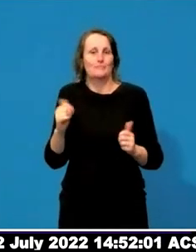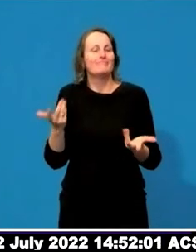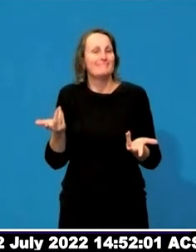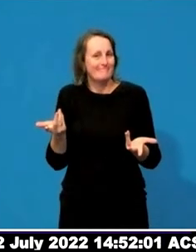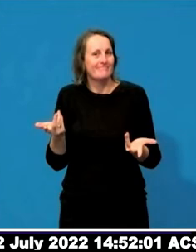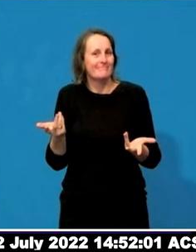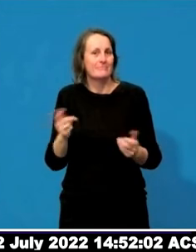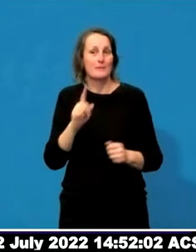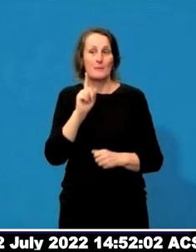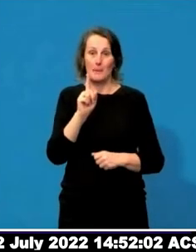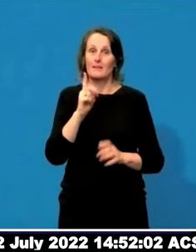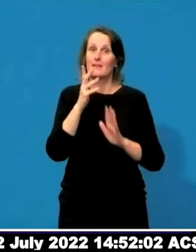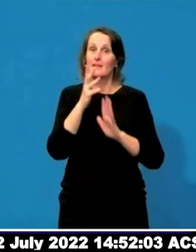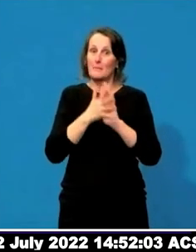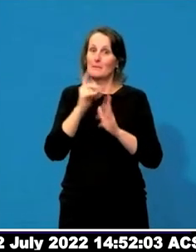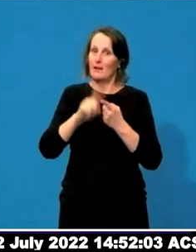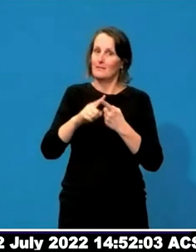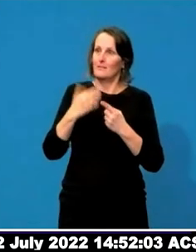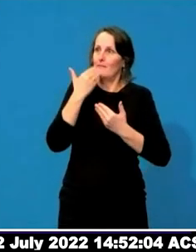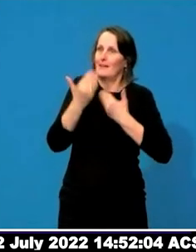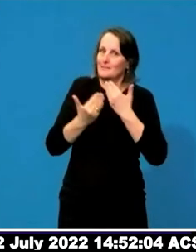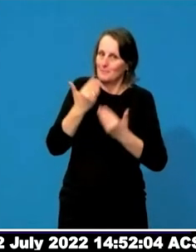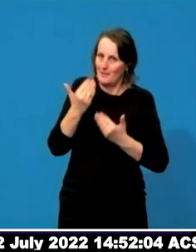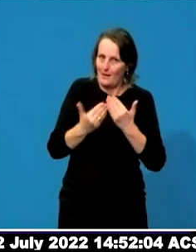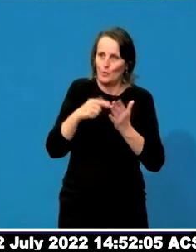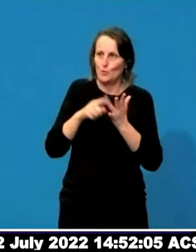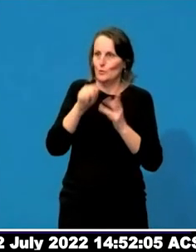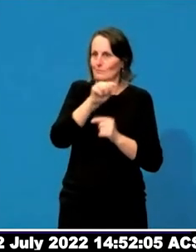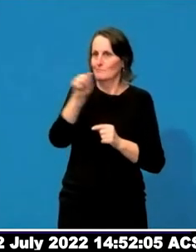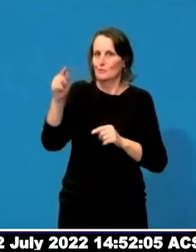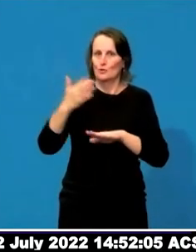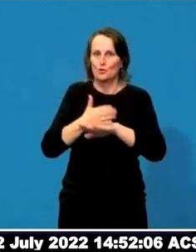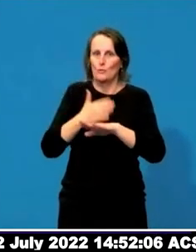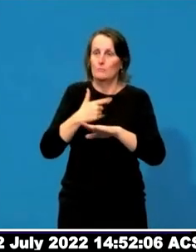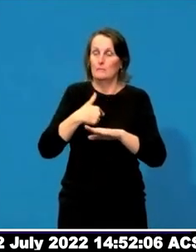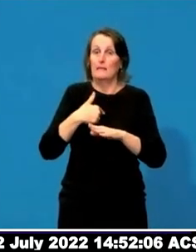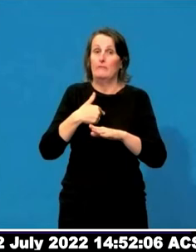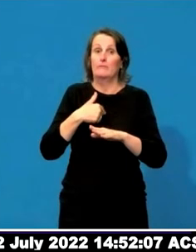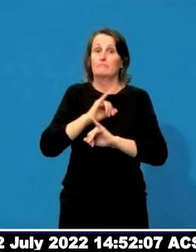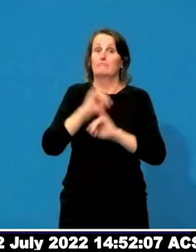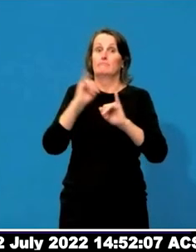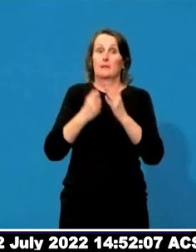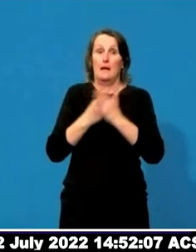But in that, I still had to explain why I was charged, what I was charged for,